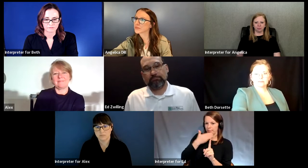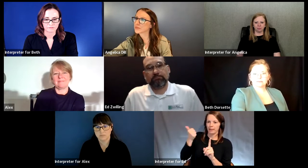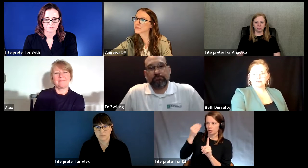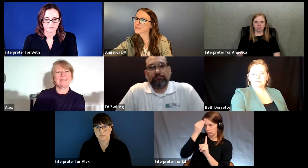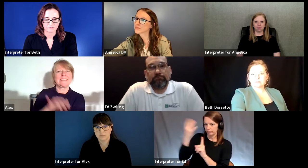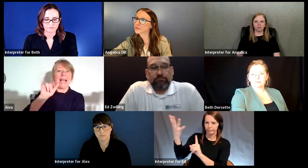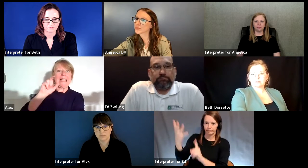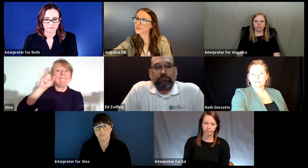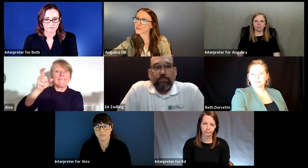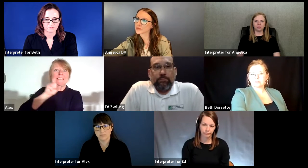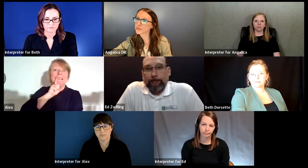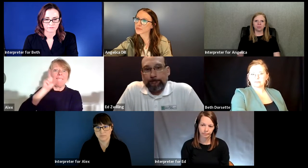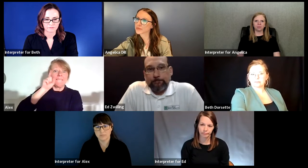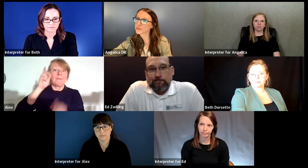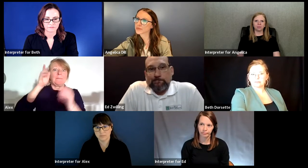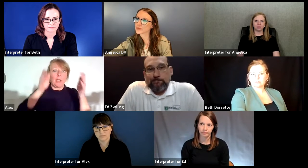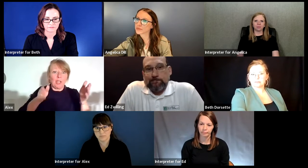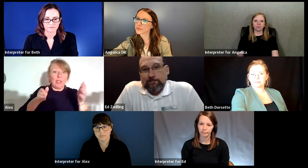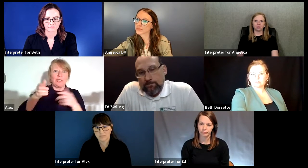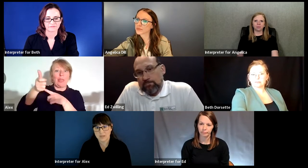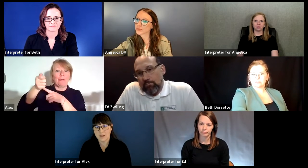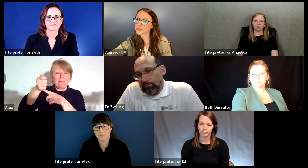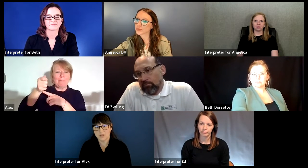Uh-huh; uh-huh.